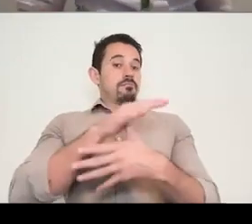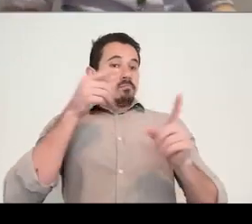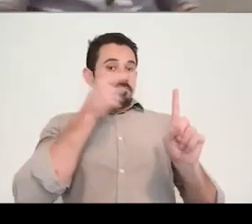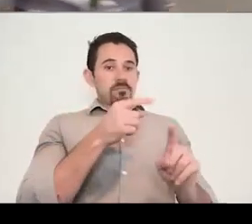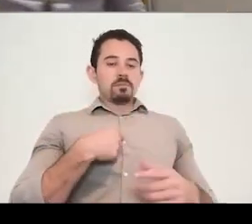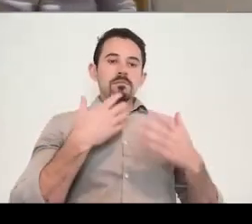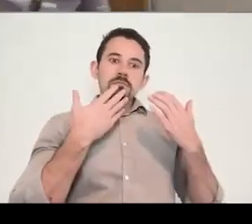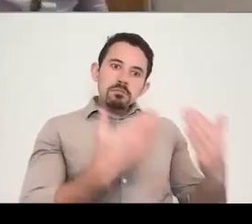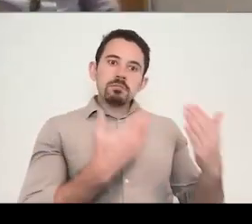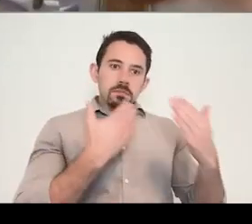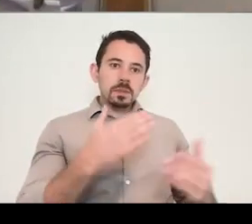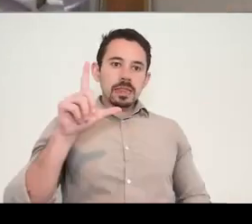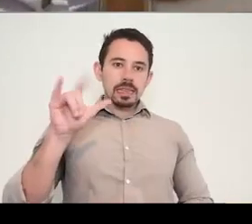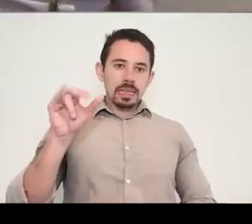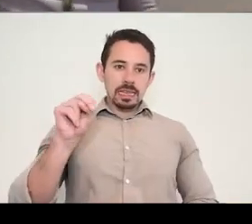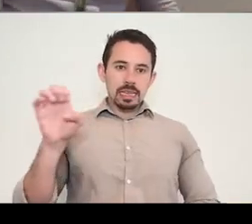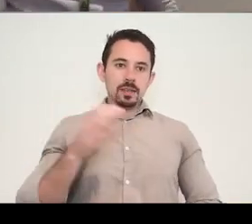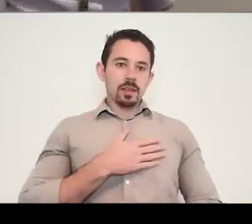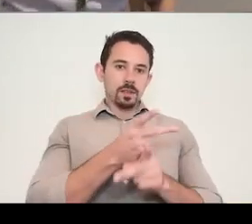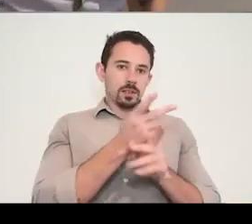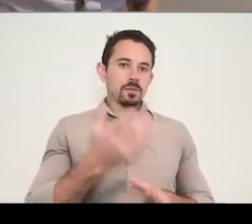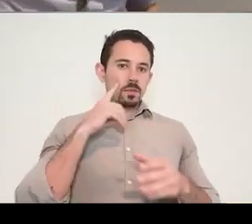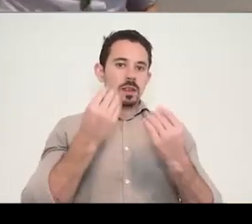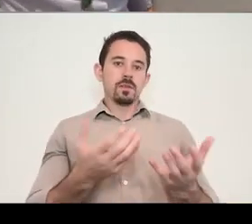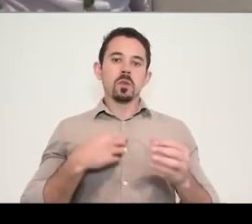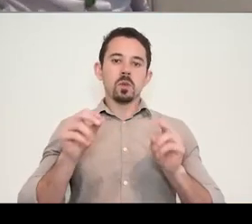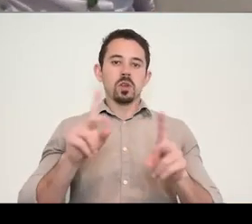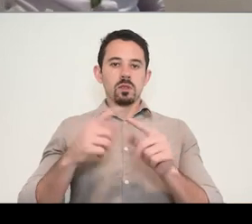First and foremost, I would like to thank Lynne my supervisor for giving me the opportunity to